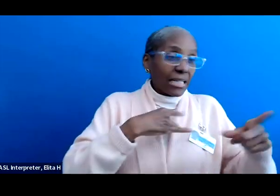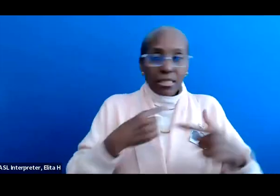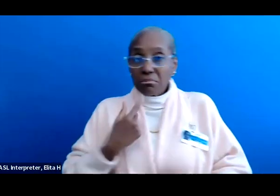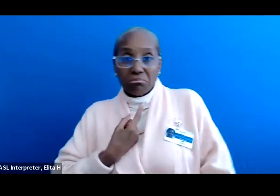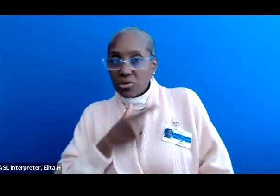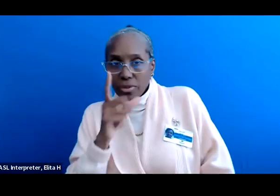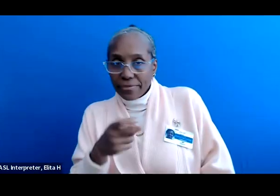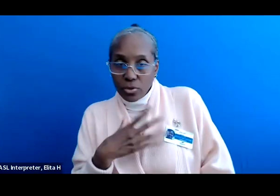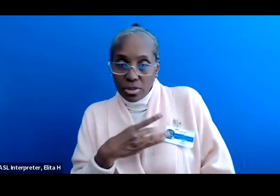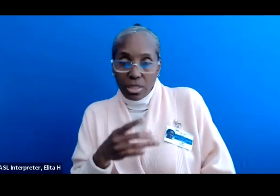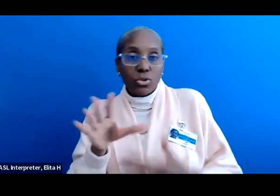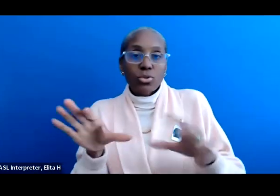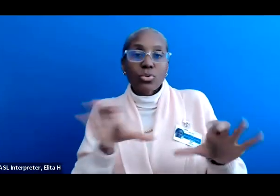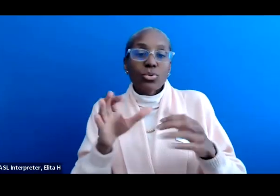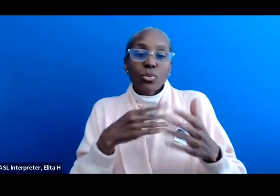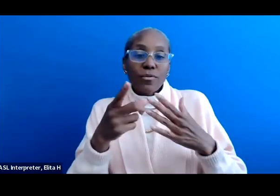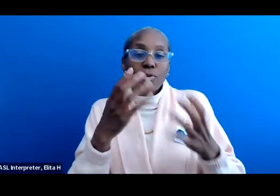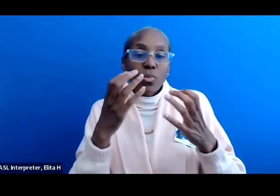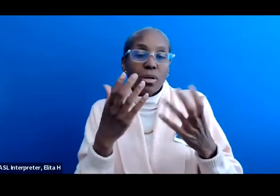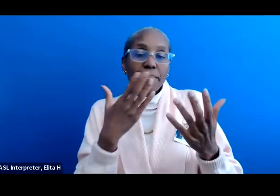You can do whatever you want and do what's best for you.